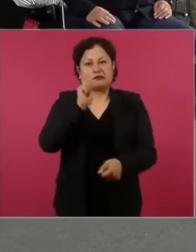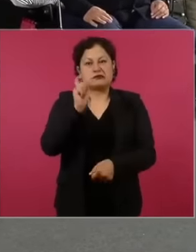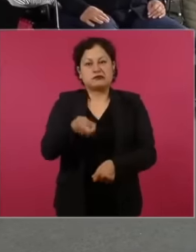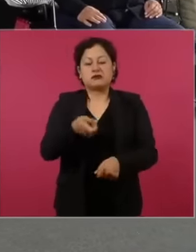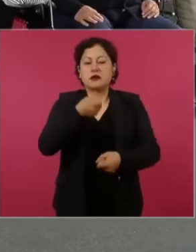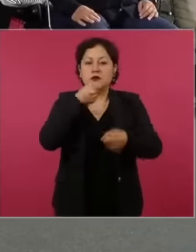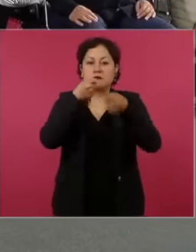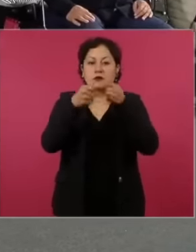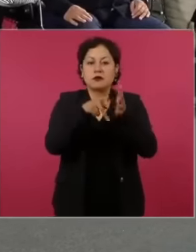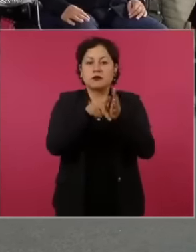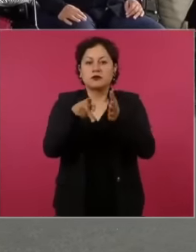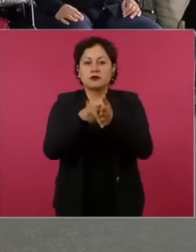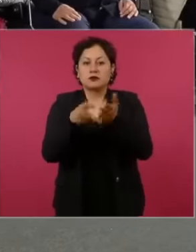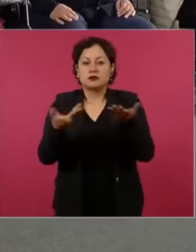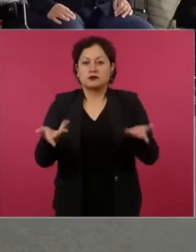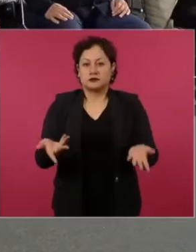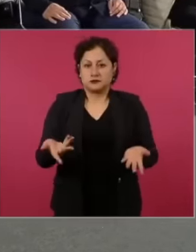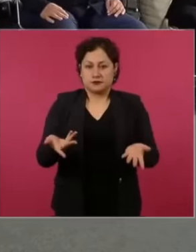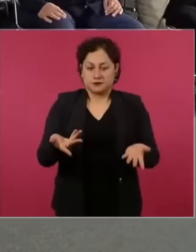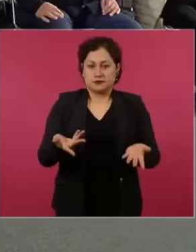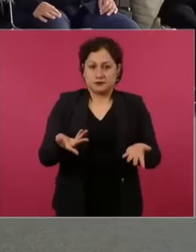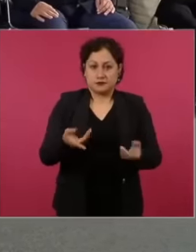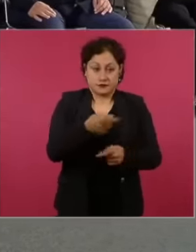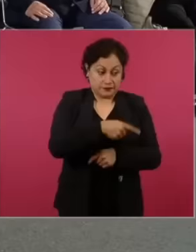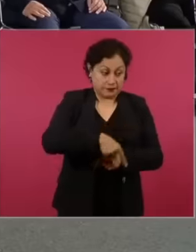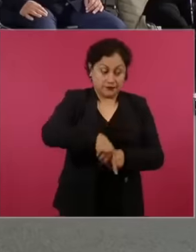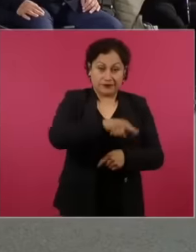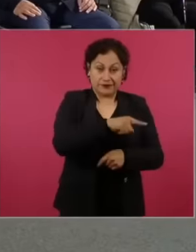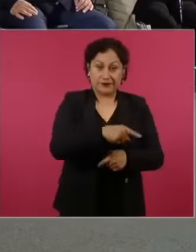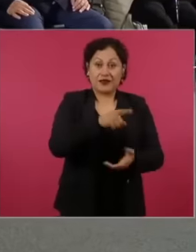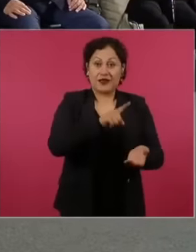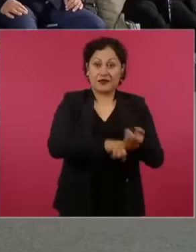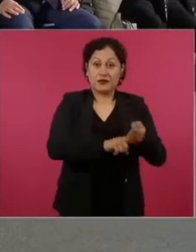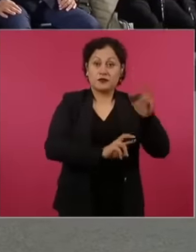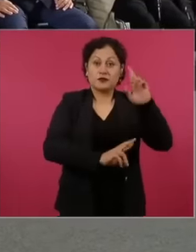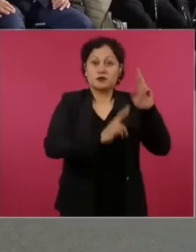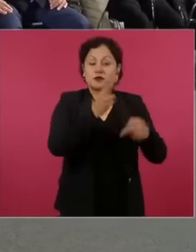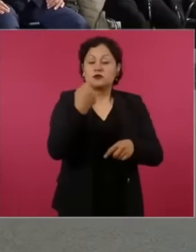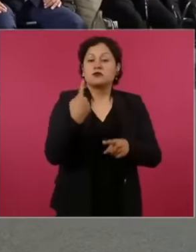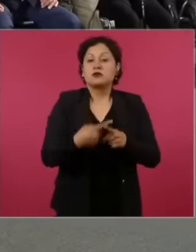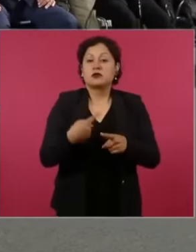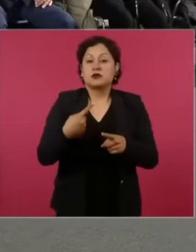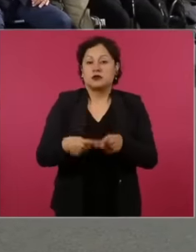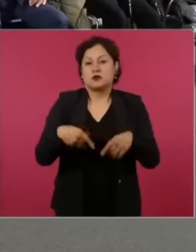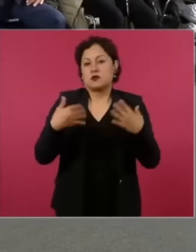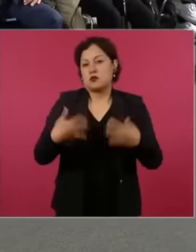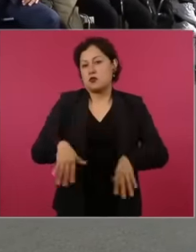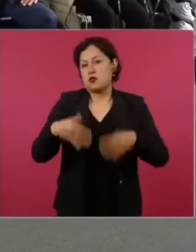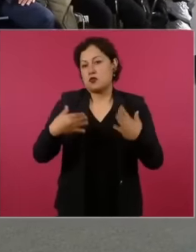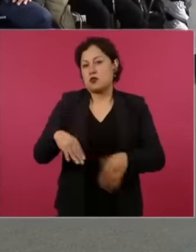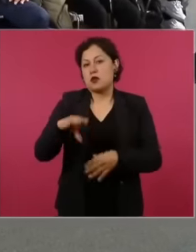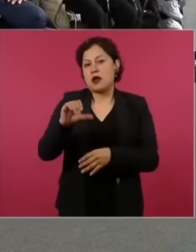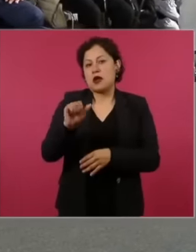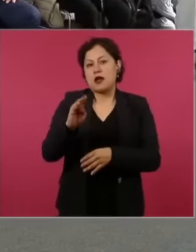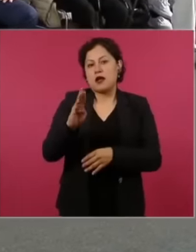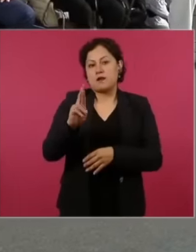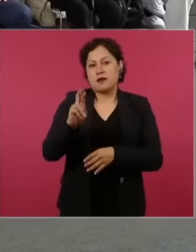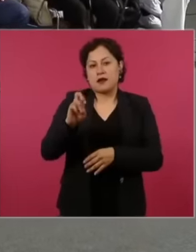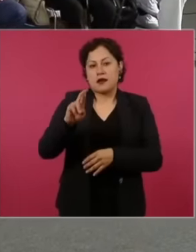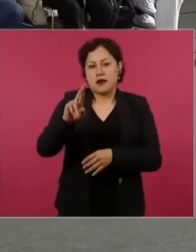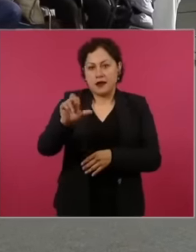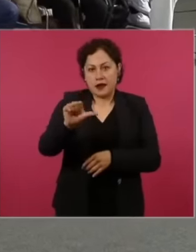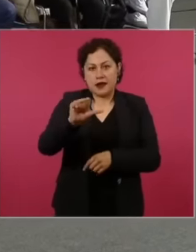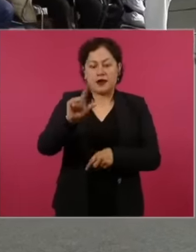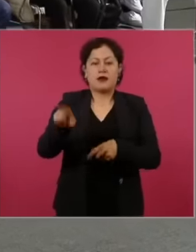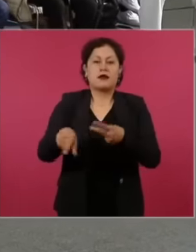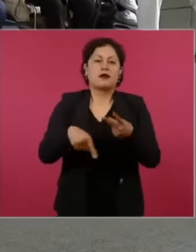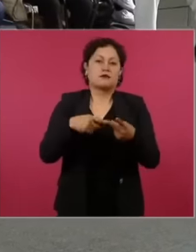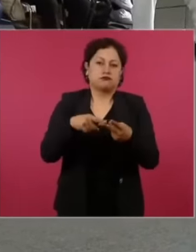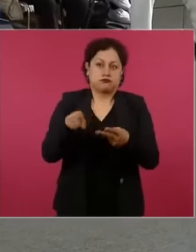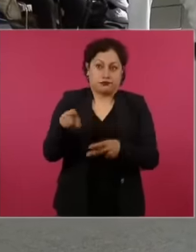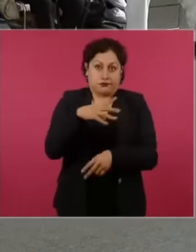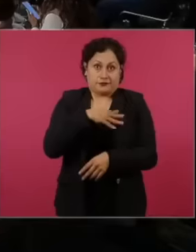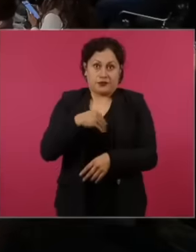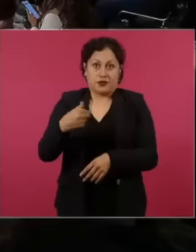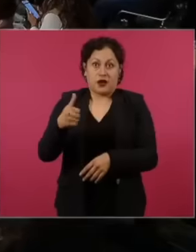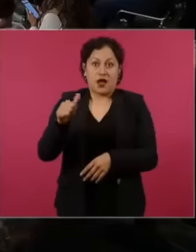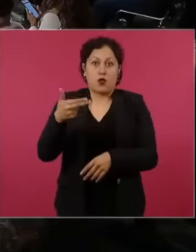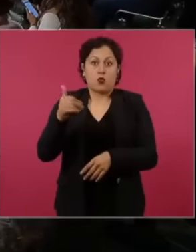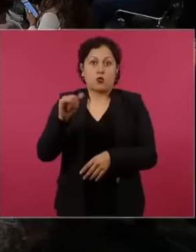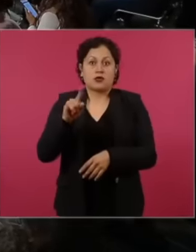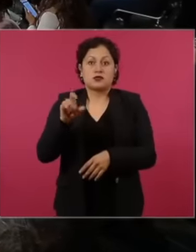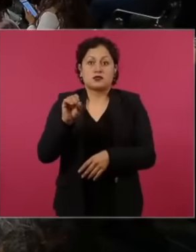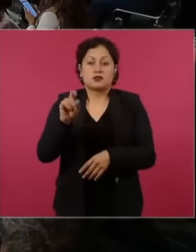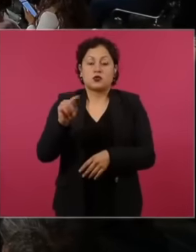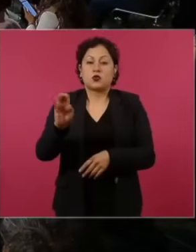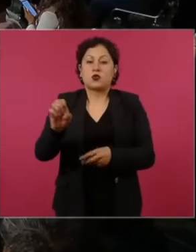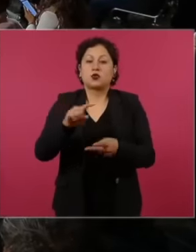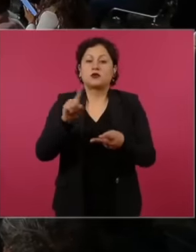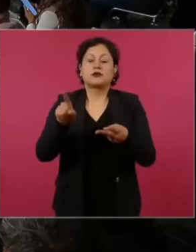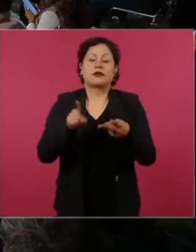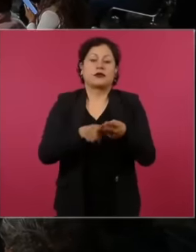of the Revolution, Daniel Cabrera, the son of the hote, the Flores brothers. Magón